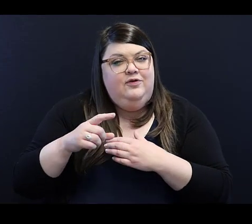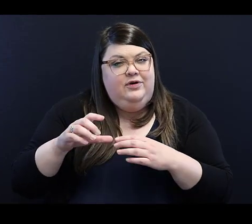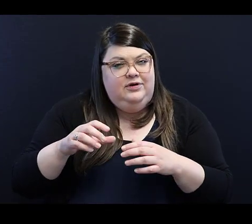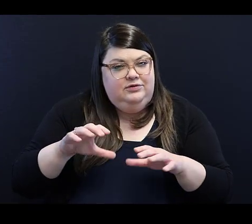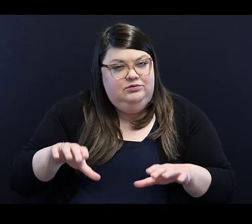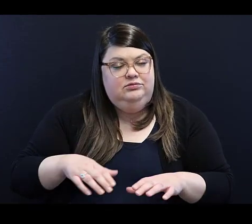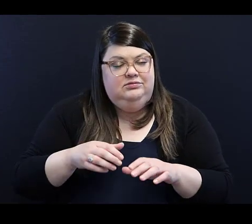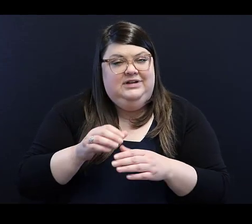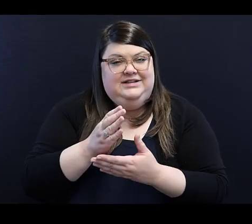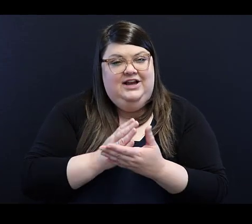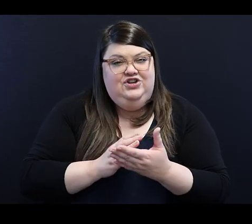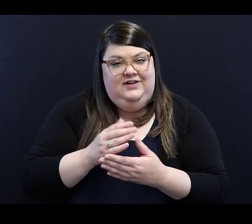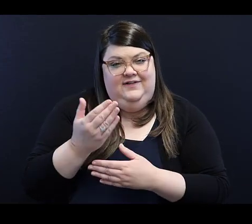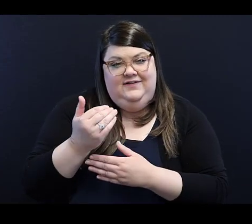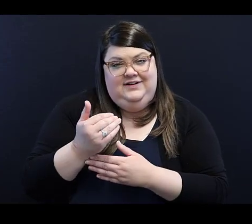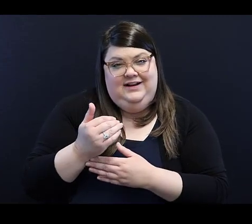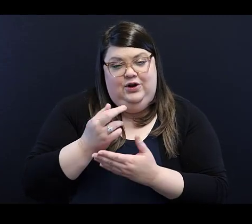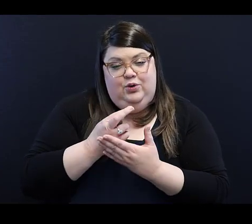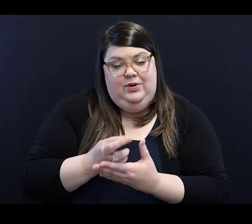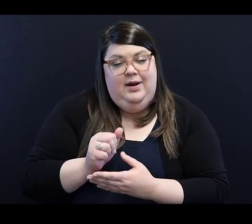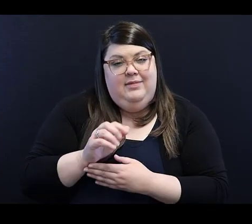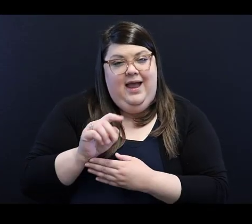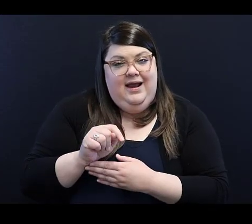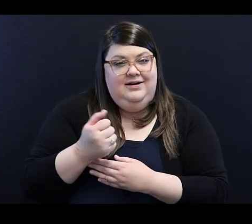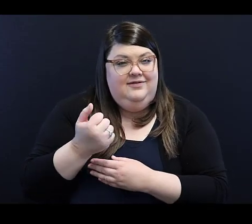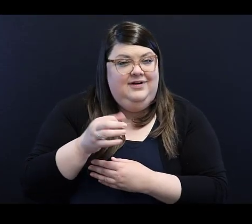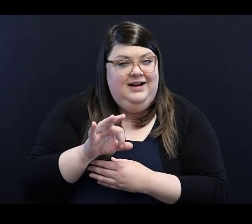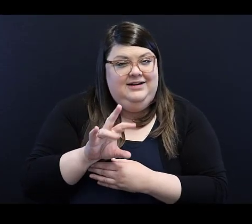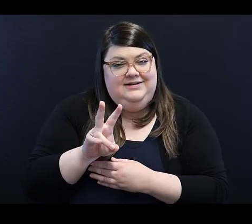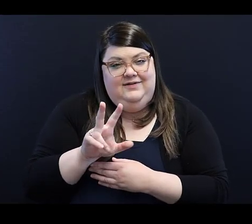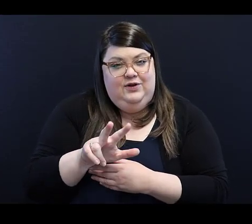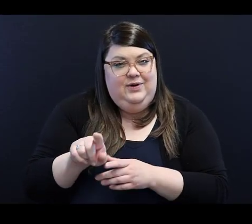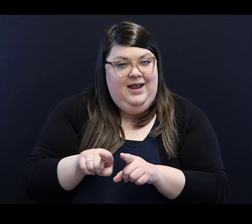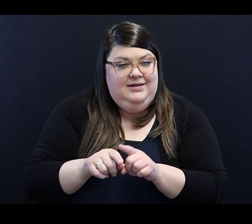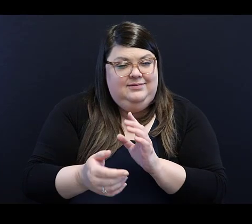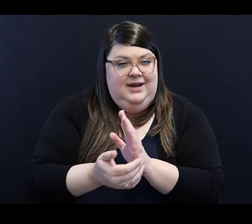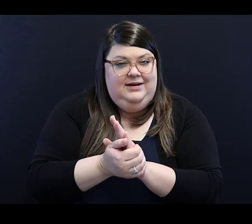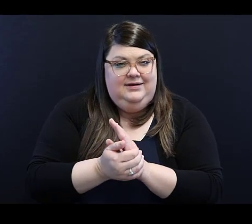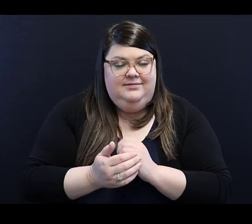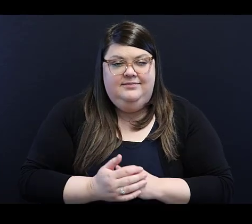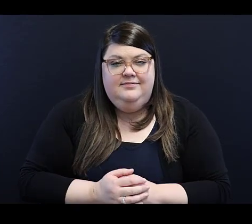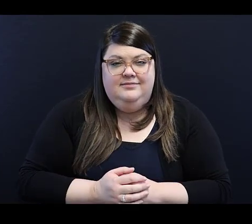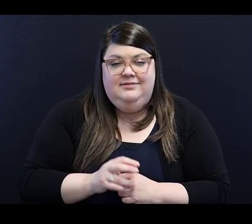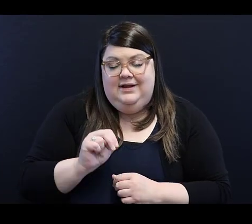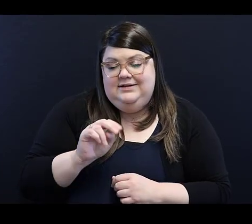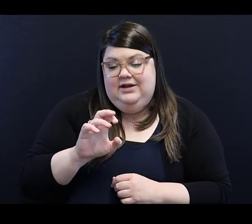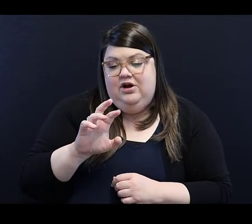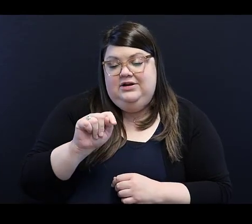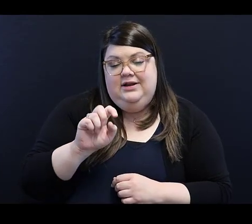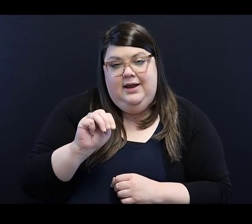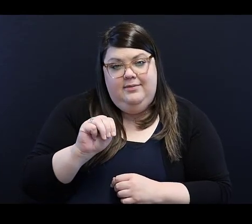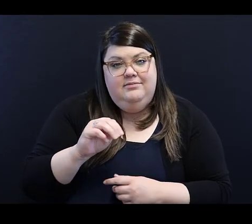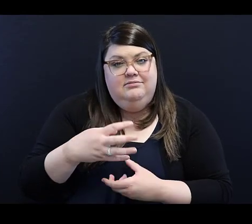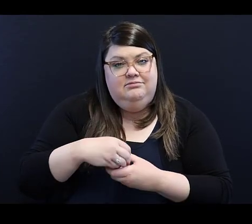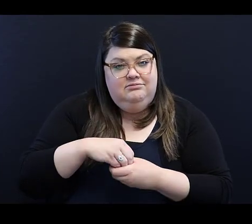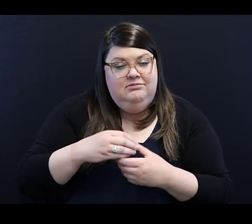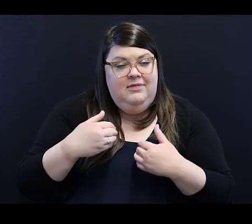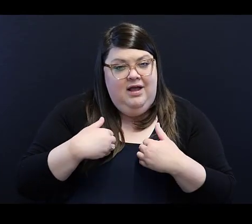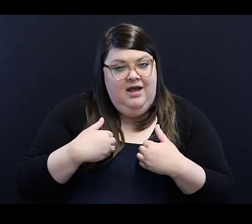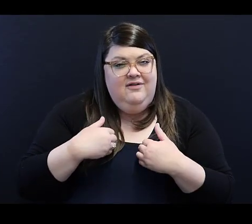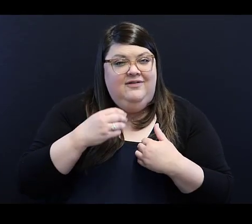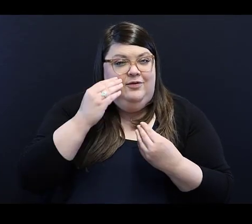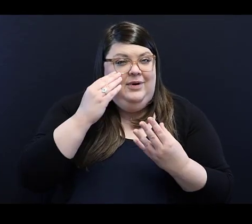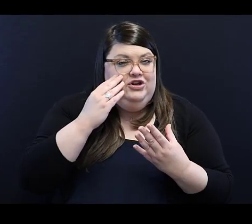of the Rehabilitation Act of 1973, as amended. The NCRTM contains information and resources